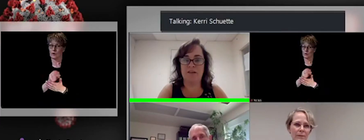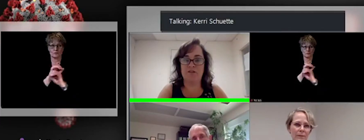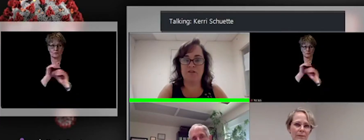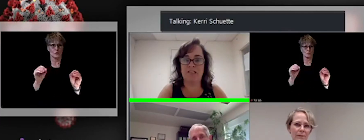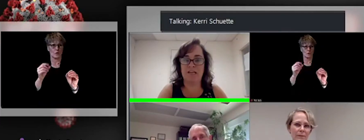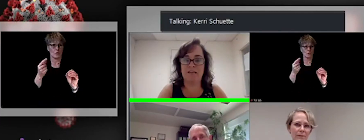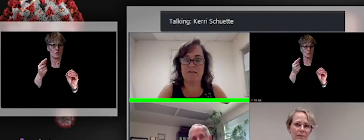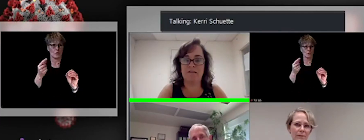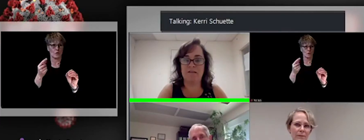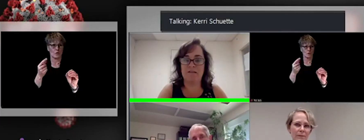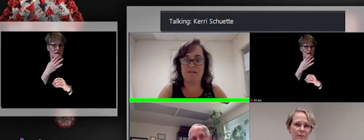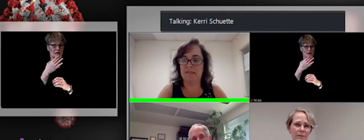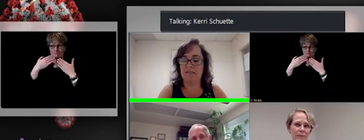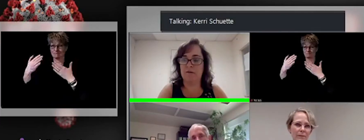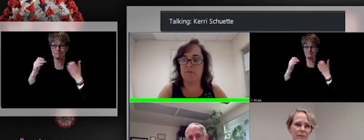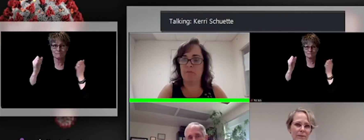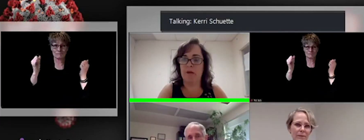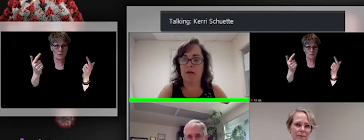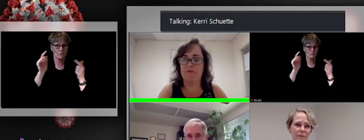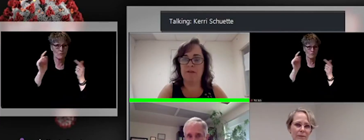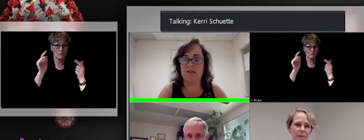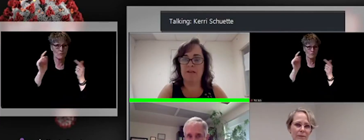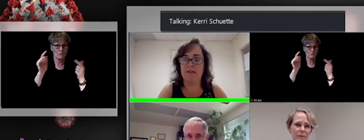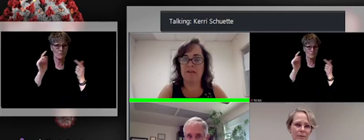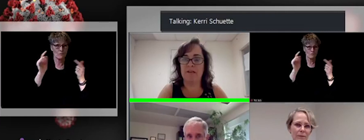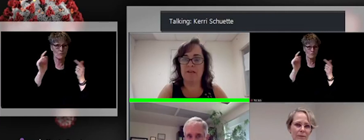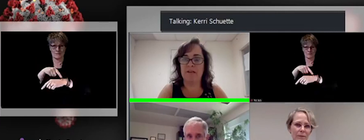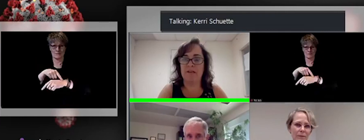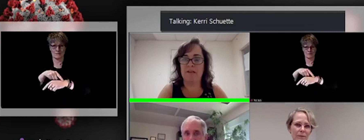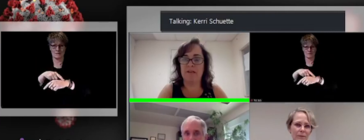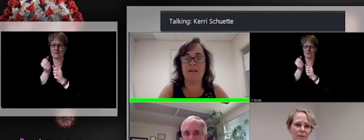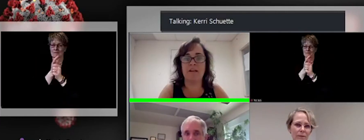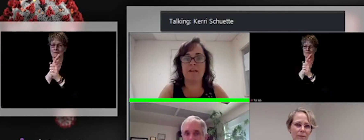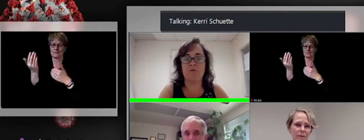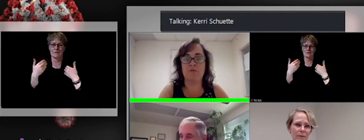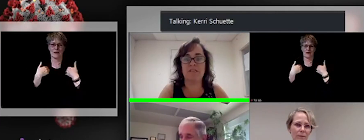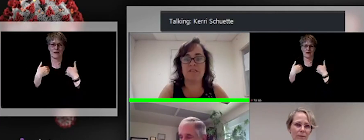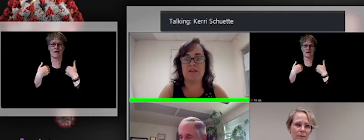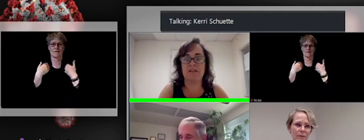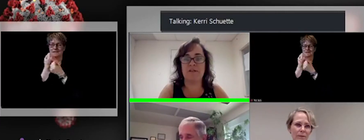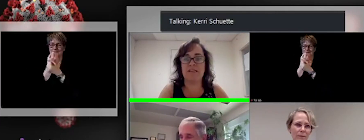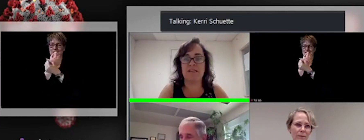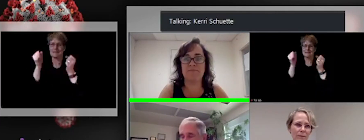again for your time and everybody have a safe and healthy week. We’ll see you next week.